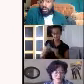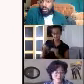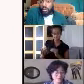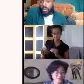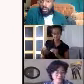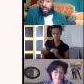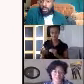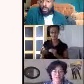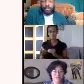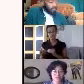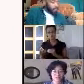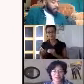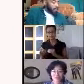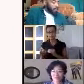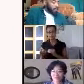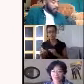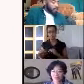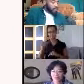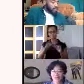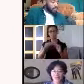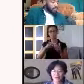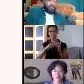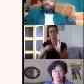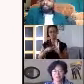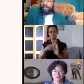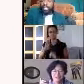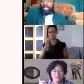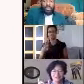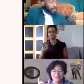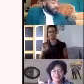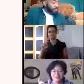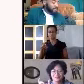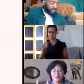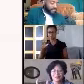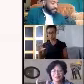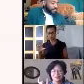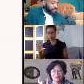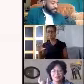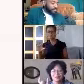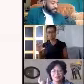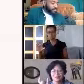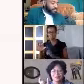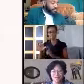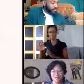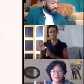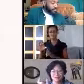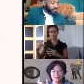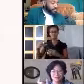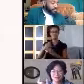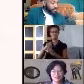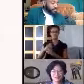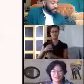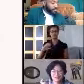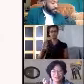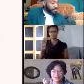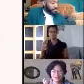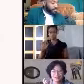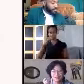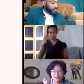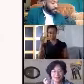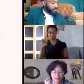It goes back to even the definition of BIPOC, how the term is Black, Indigenous and people